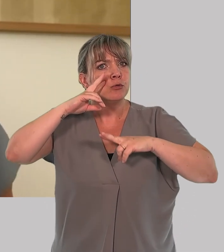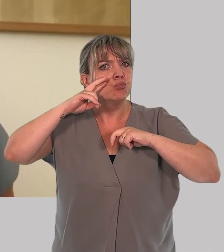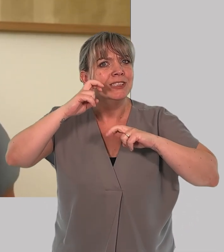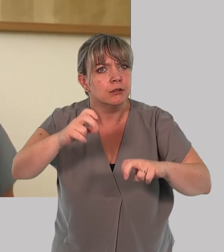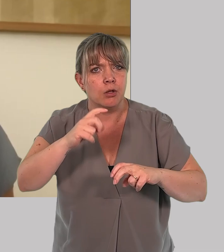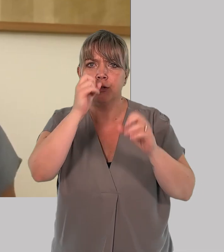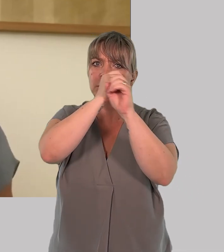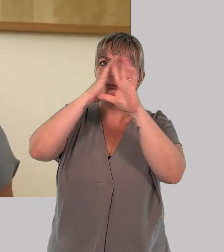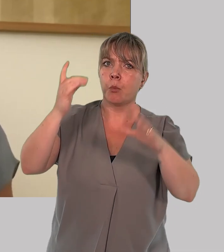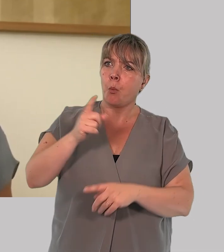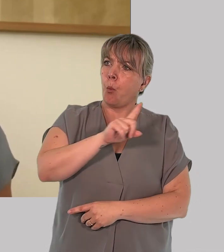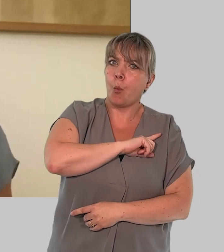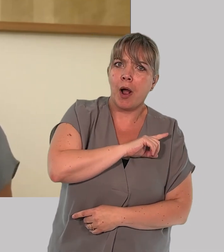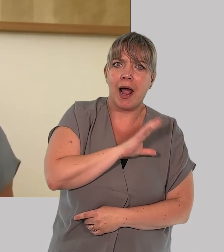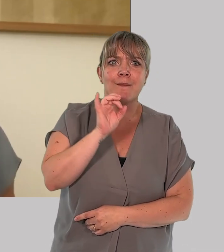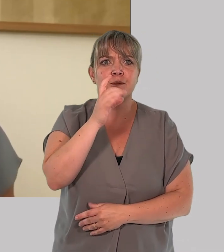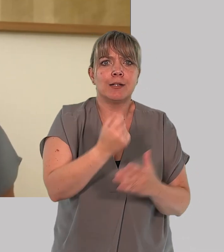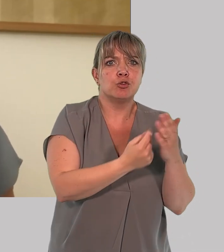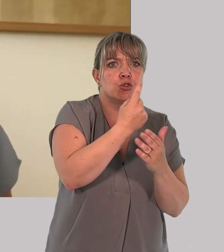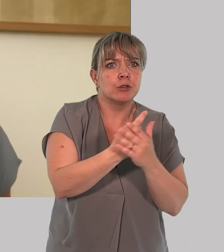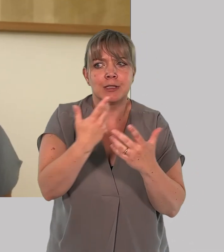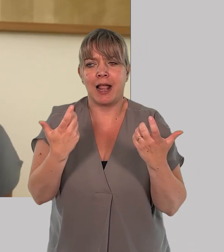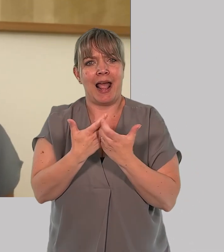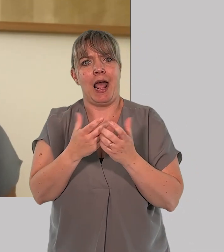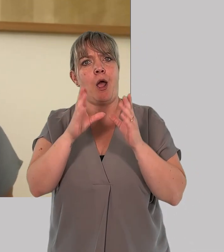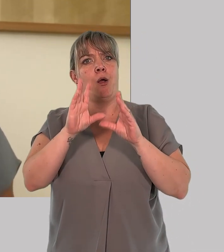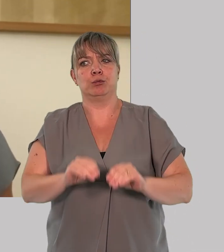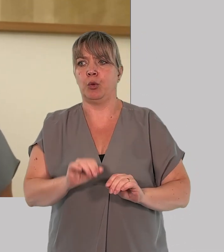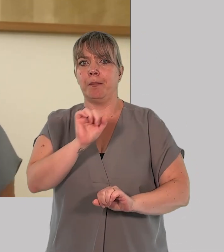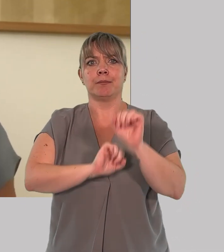as multi-drug resistant infections are much easier to prevent than they are to treat.